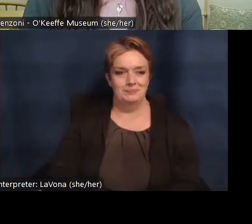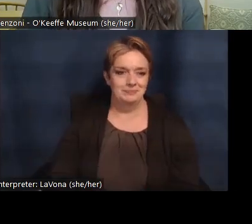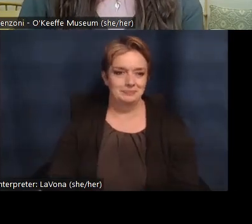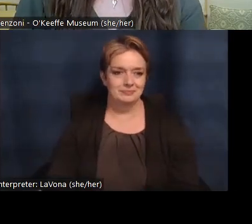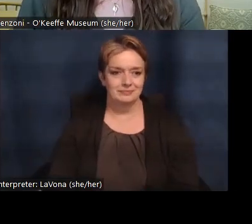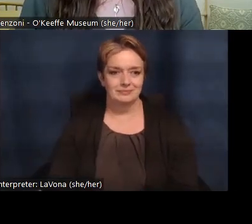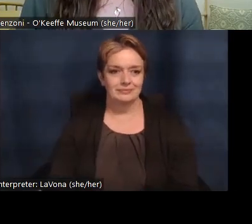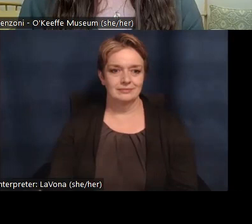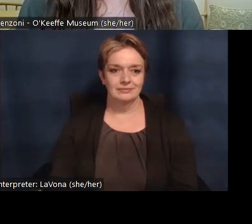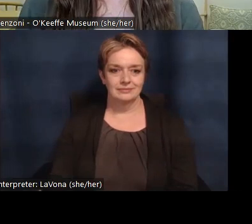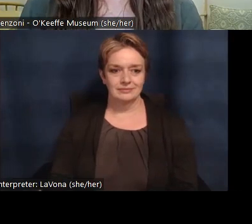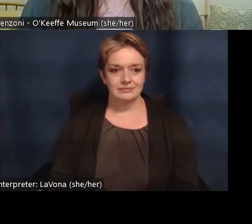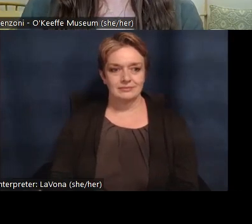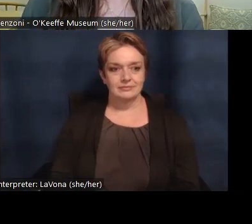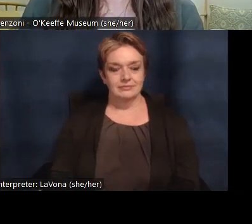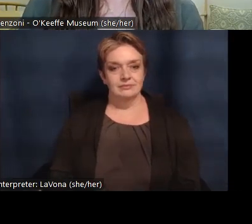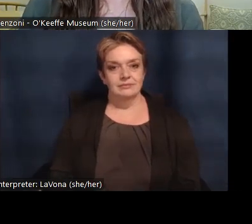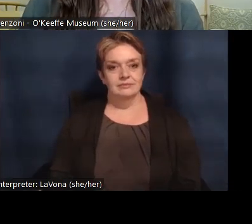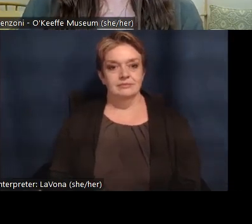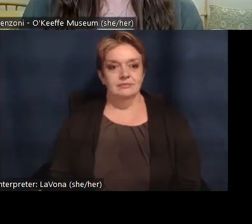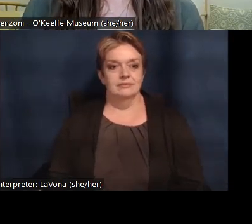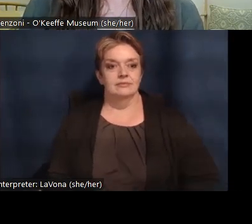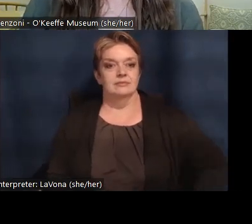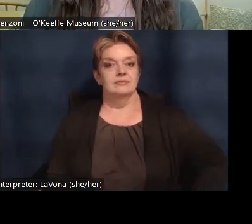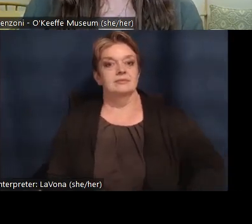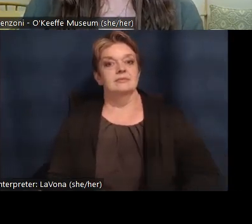So if you're to visit, this is how you would see the sitting room today.